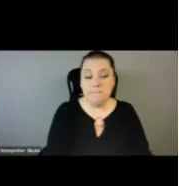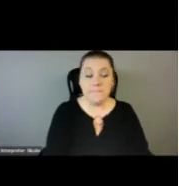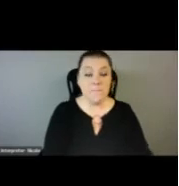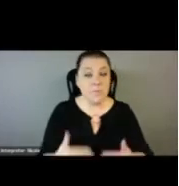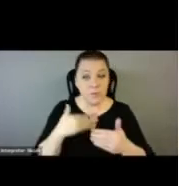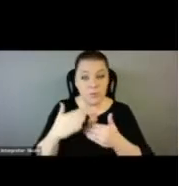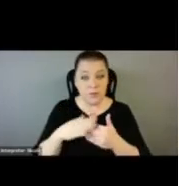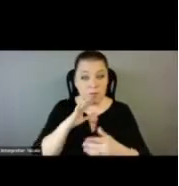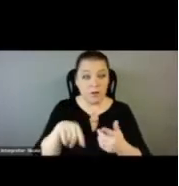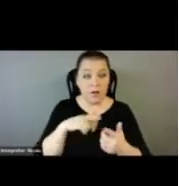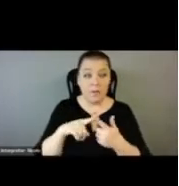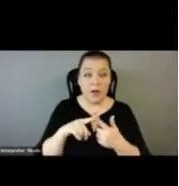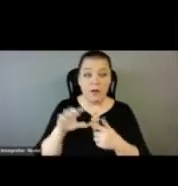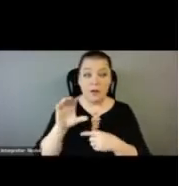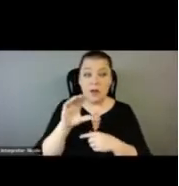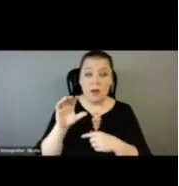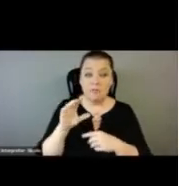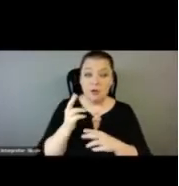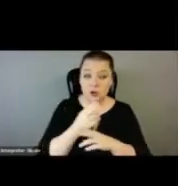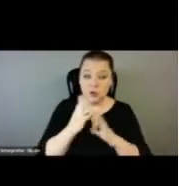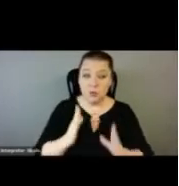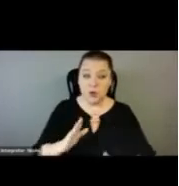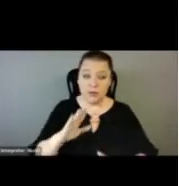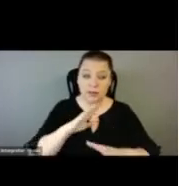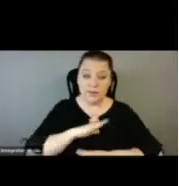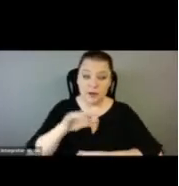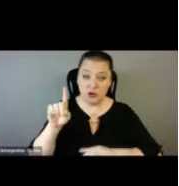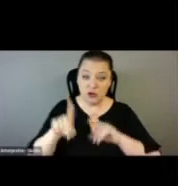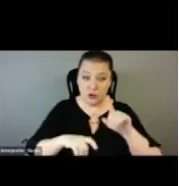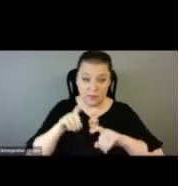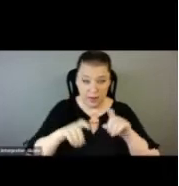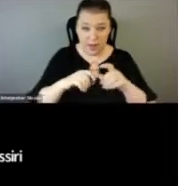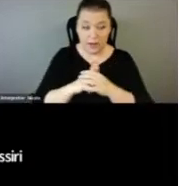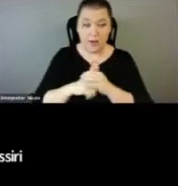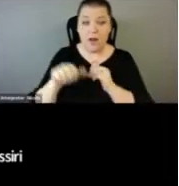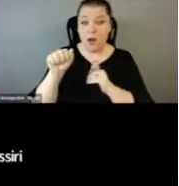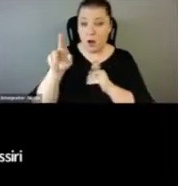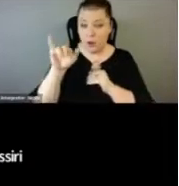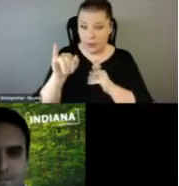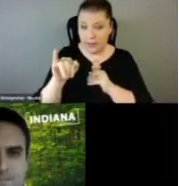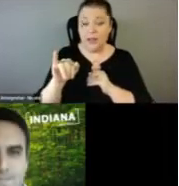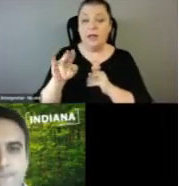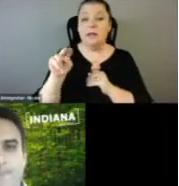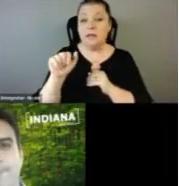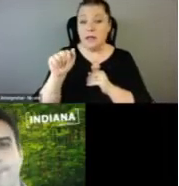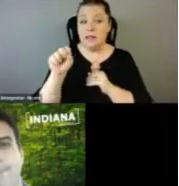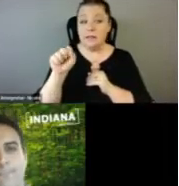talk about our consumers consumer satisfaction surveys. So Ari Nassirri, one of our